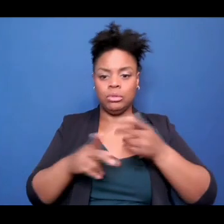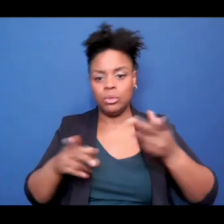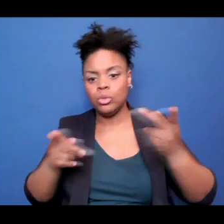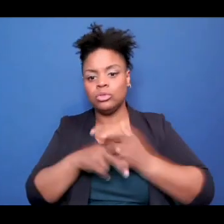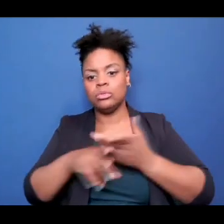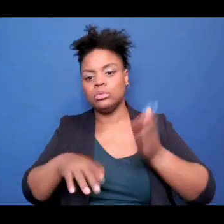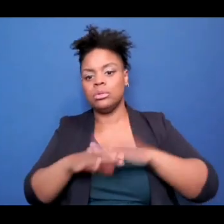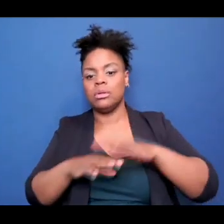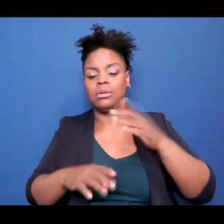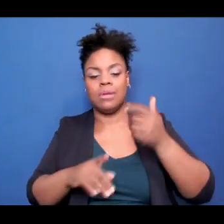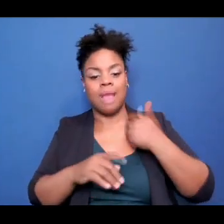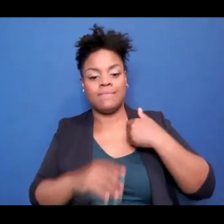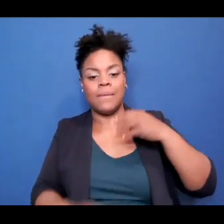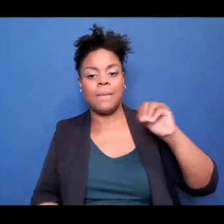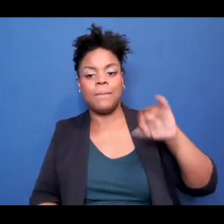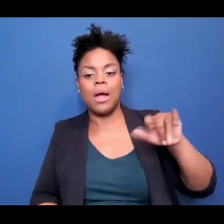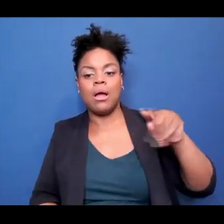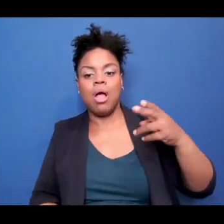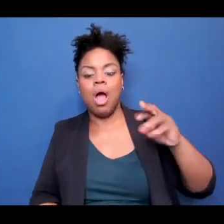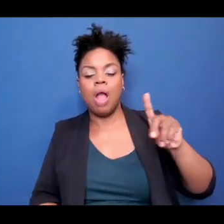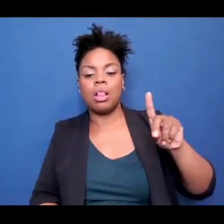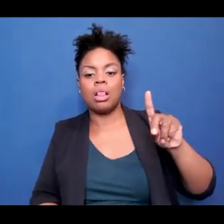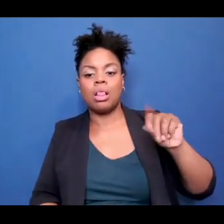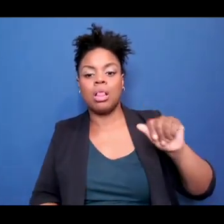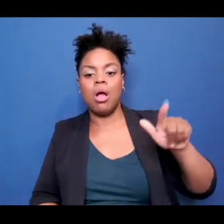CARCINOGENS AND COOLING SENSATION CAUSE USERS TO INHALE